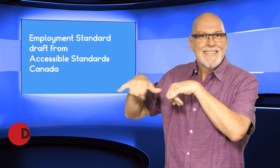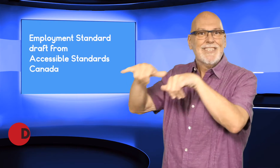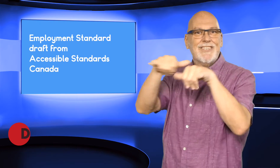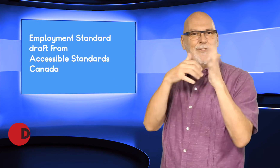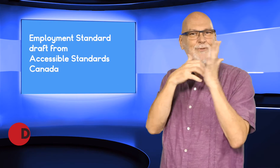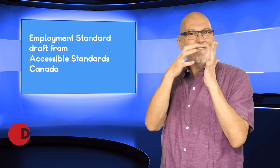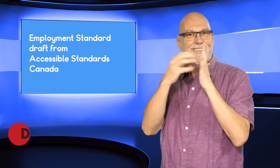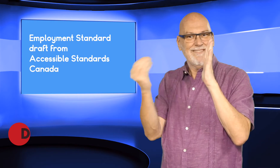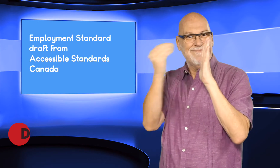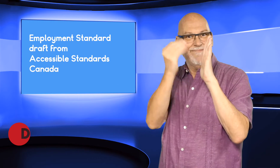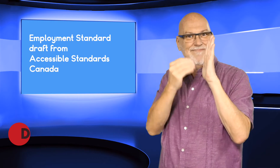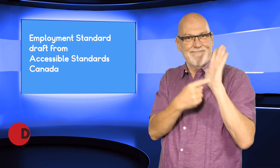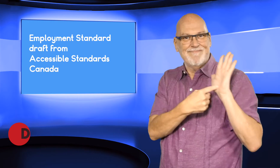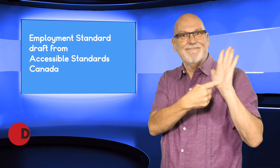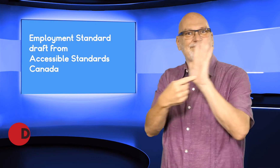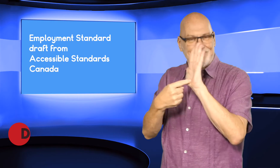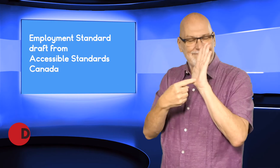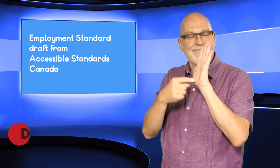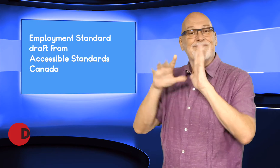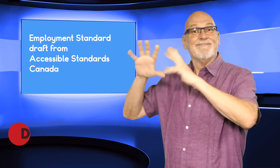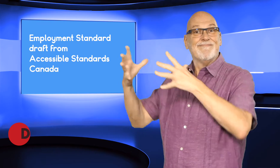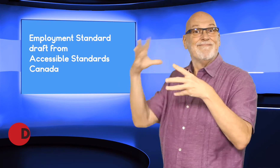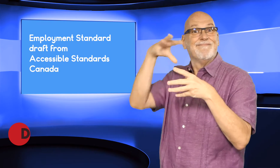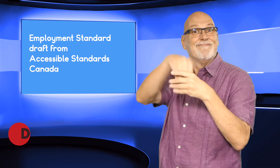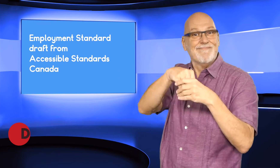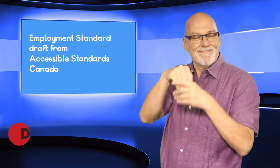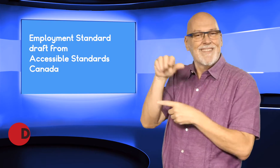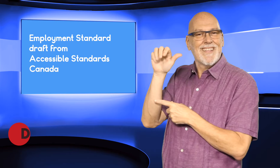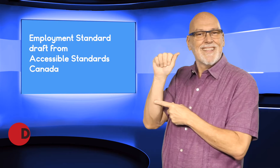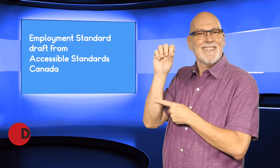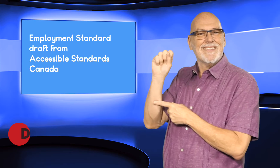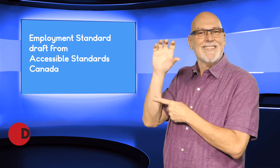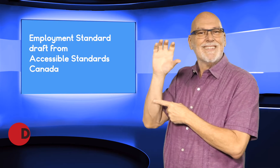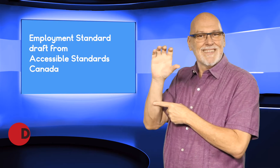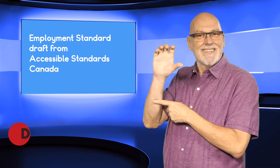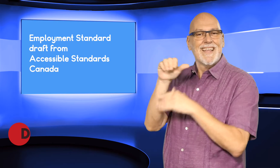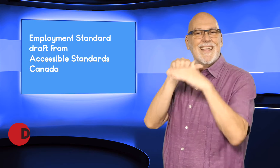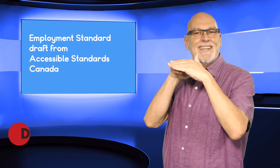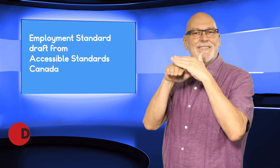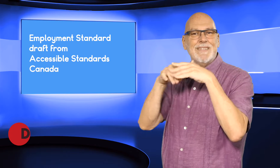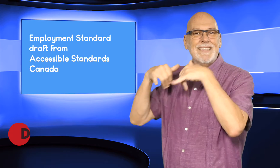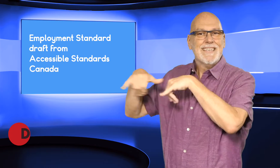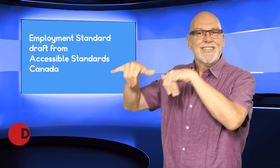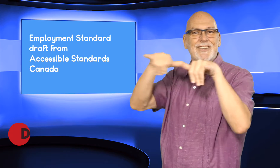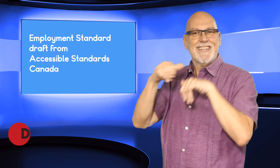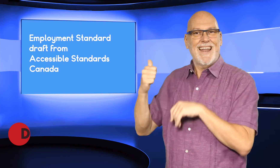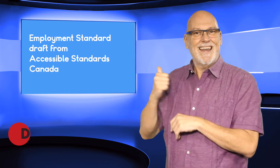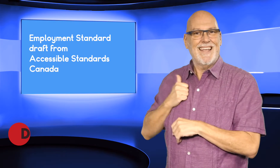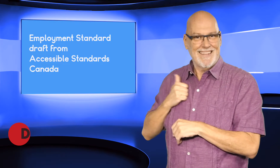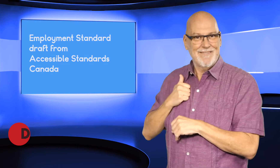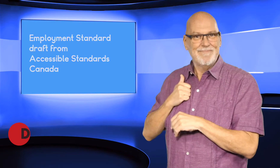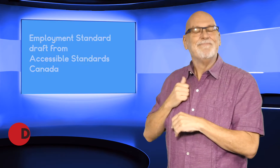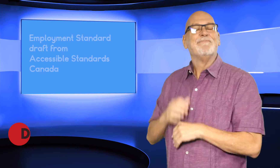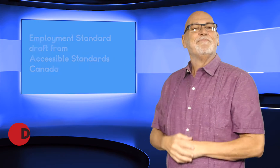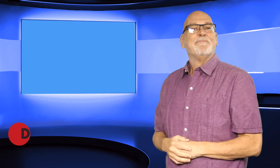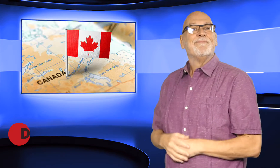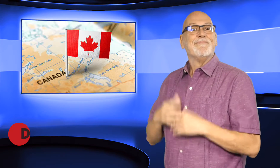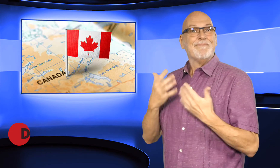on the Employment Standard draft drafted by Accessible Standards Canada.